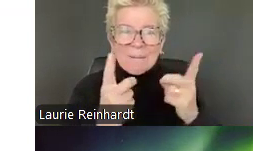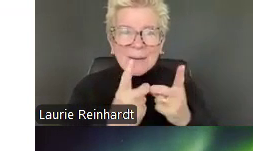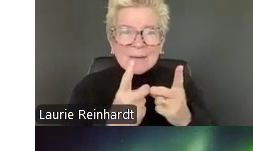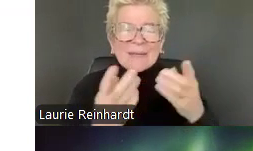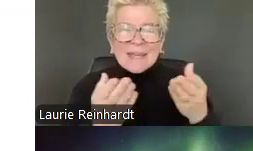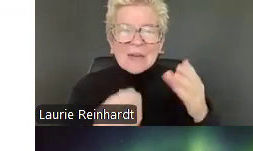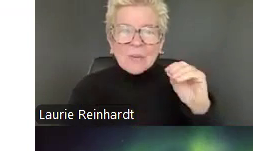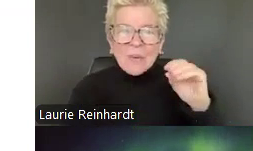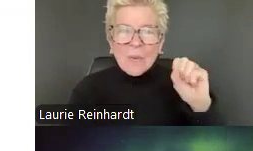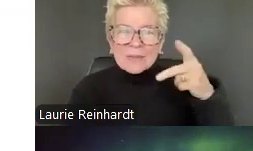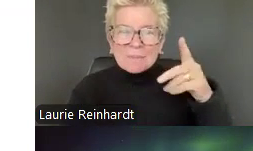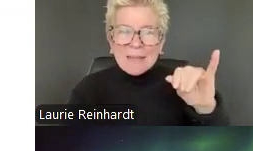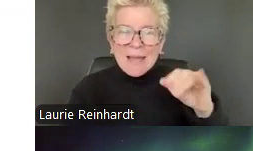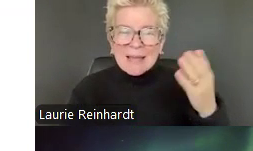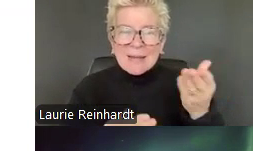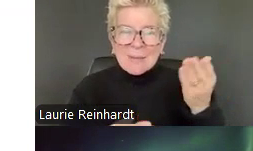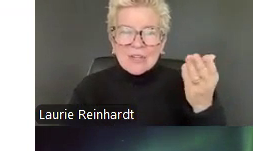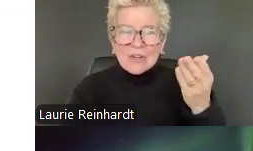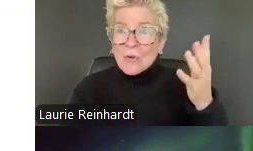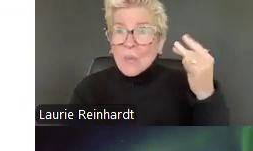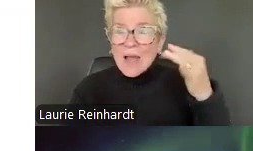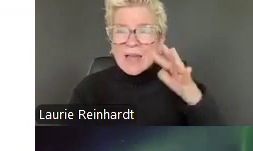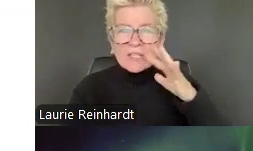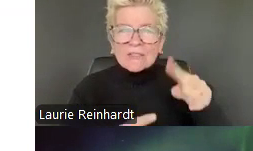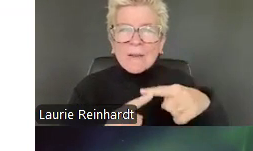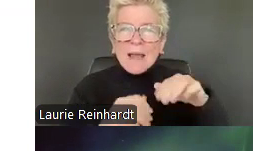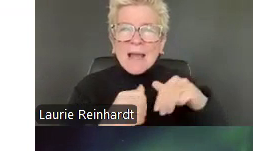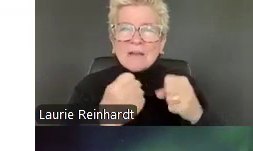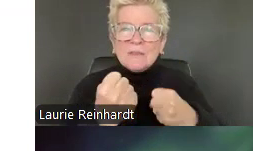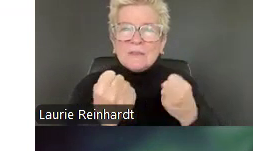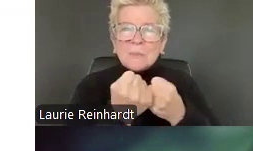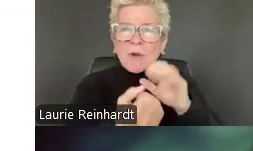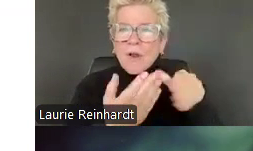talk a little bit around how we can support all students to succeed speaking a little